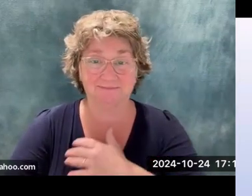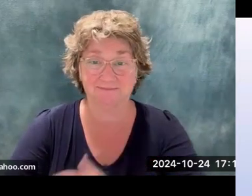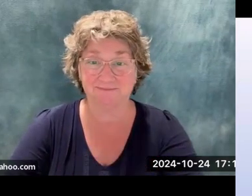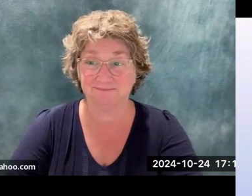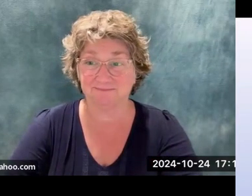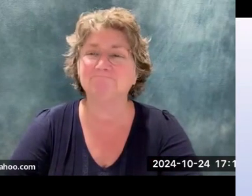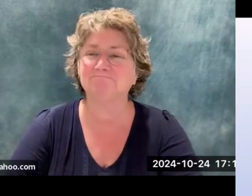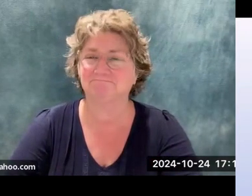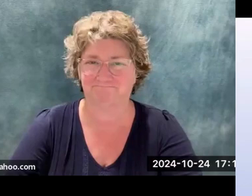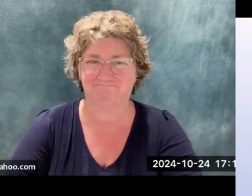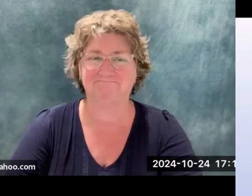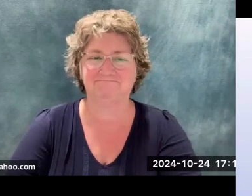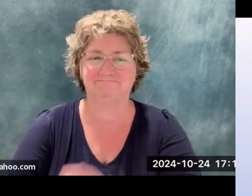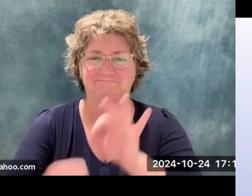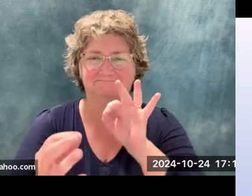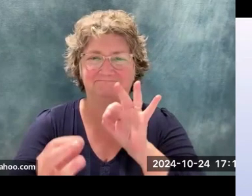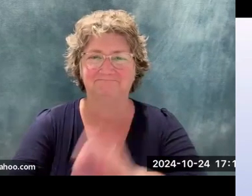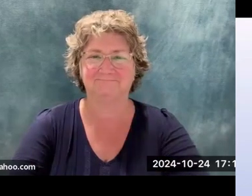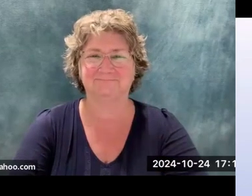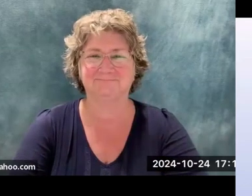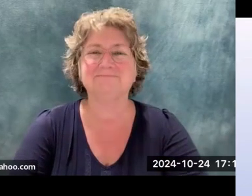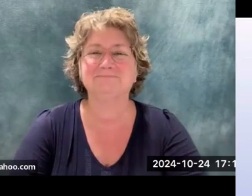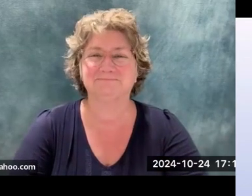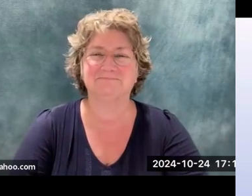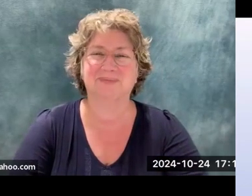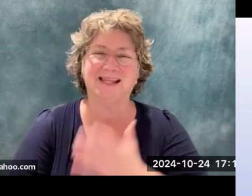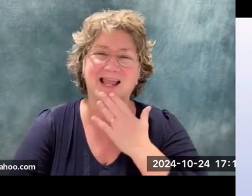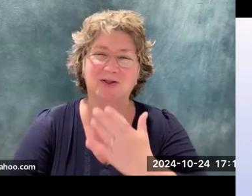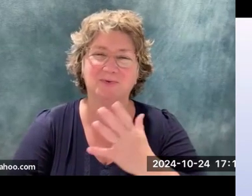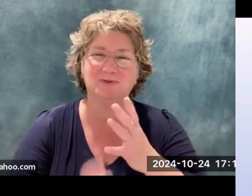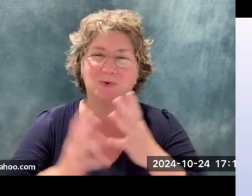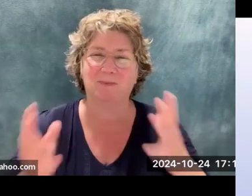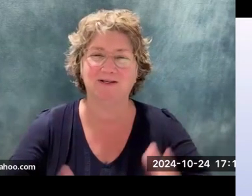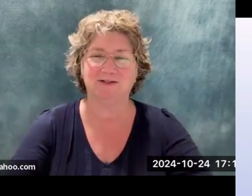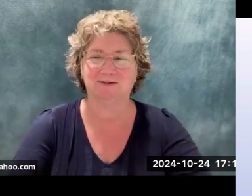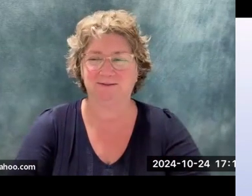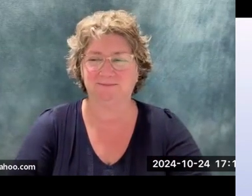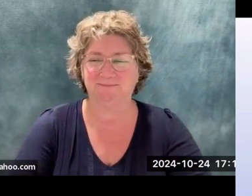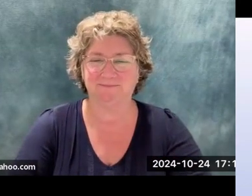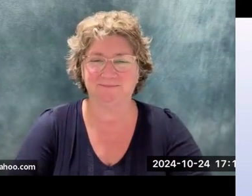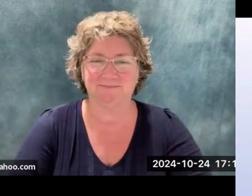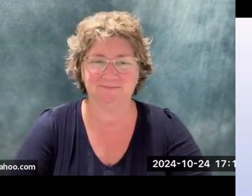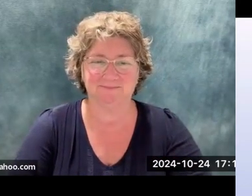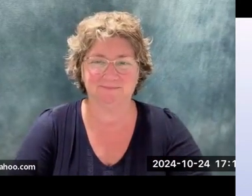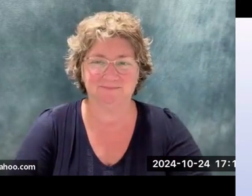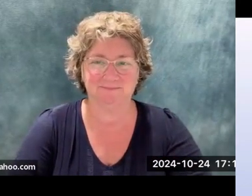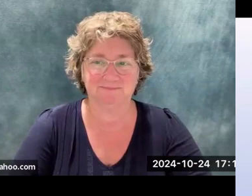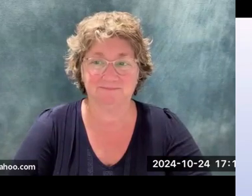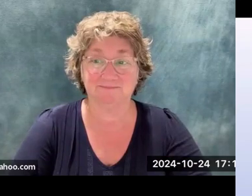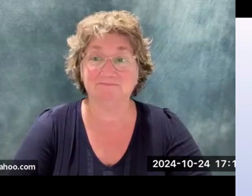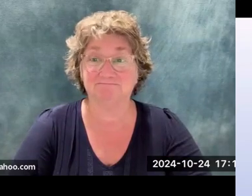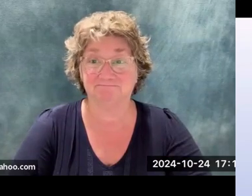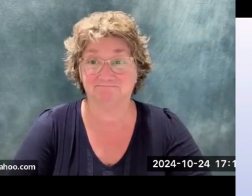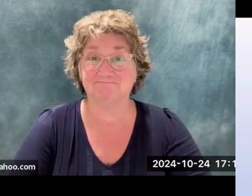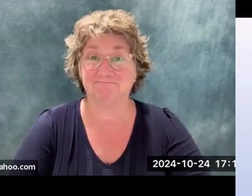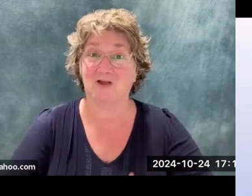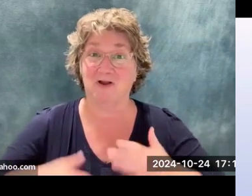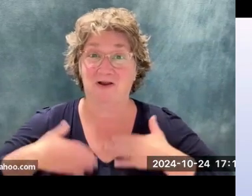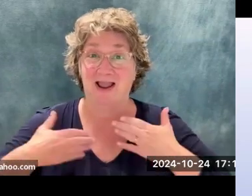Perfect. Okay. Excellent. Thank you so much. I'm very happy to be with you this evening